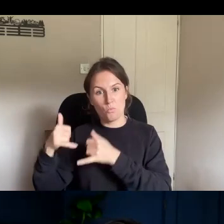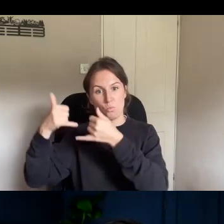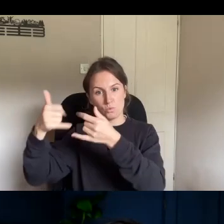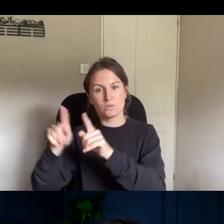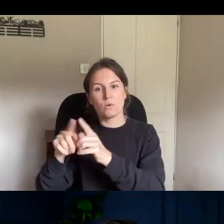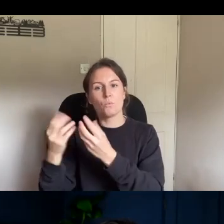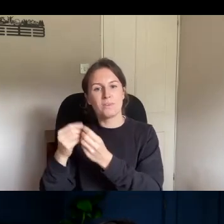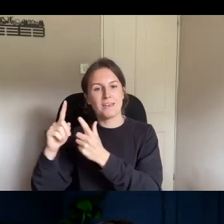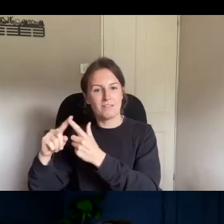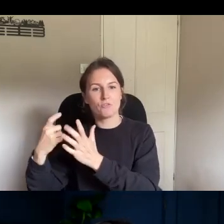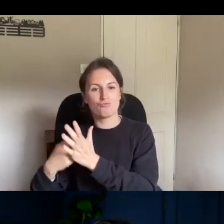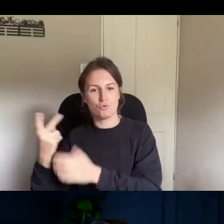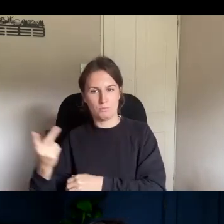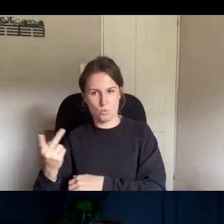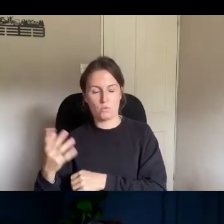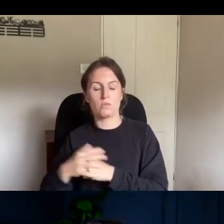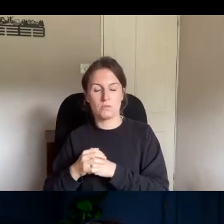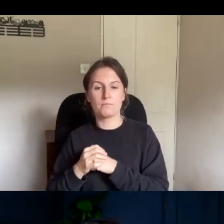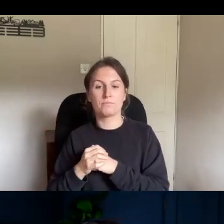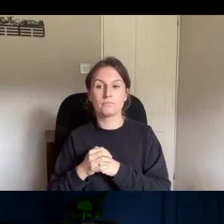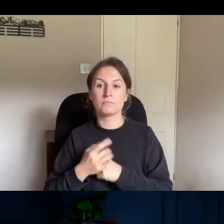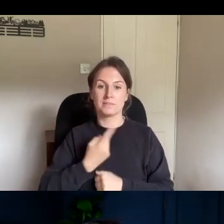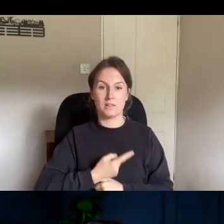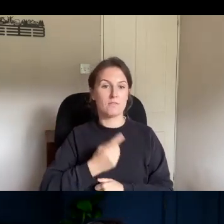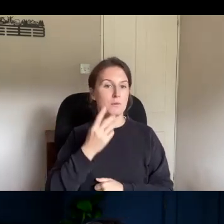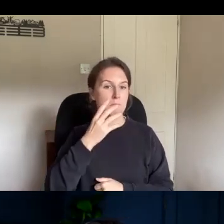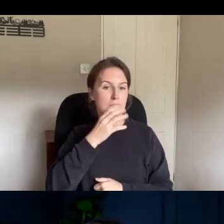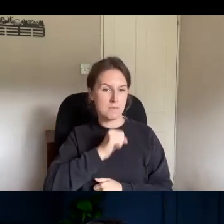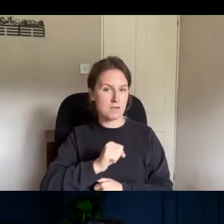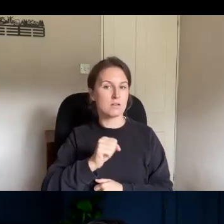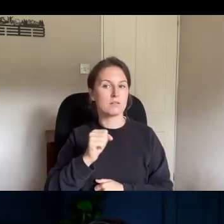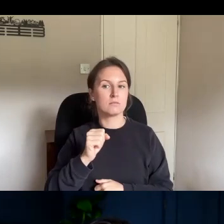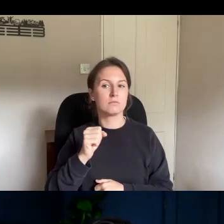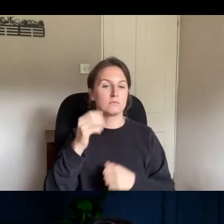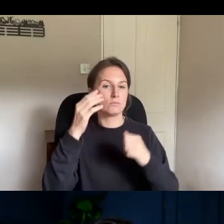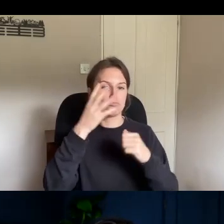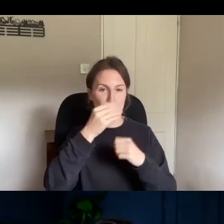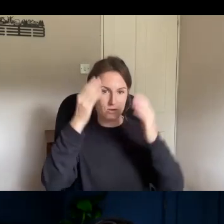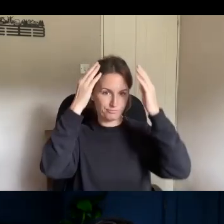I am a white male with short brown hair, and I'm wearing a brown T-shirt, and I've got